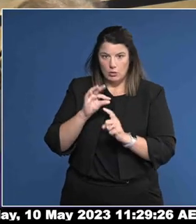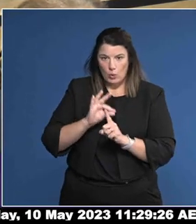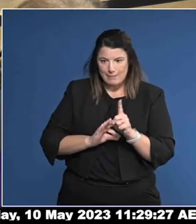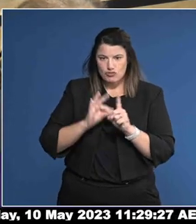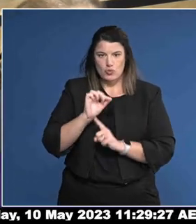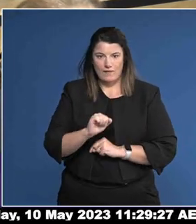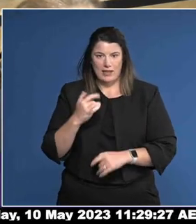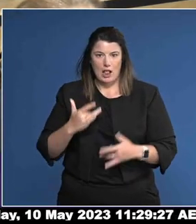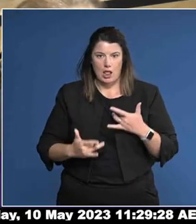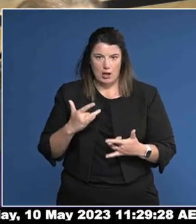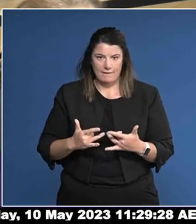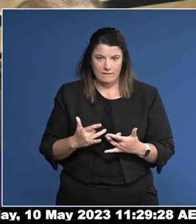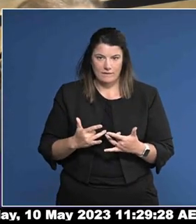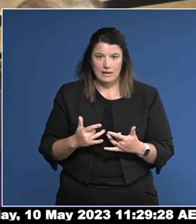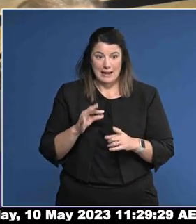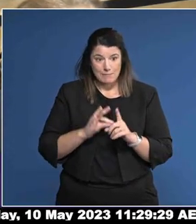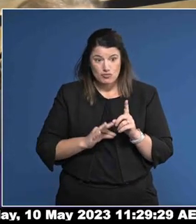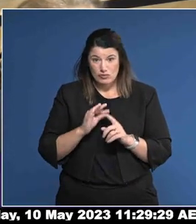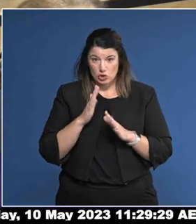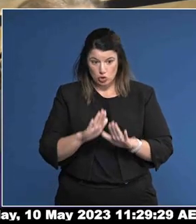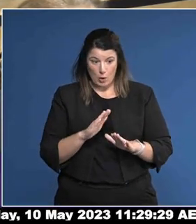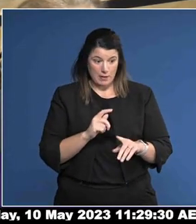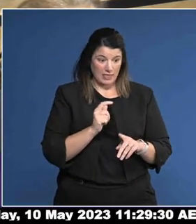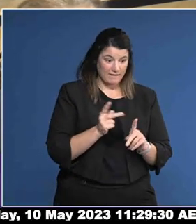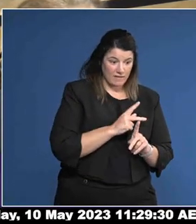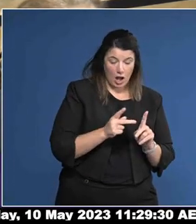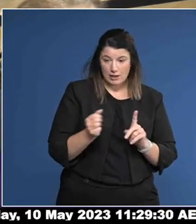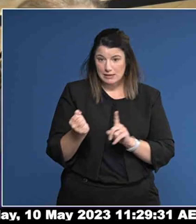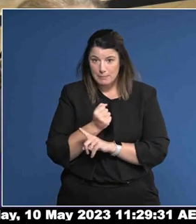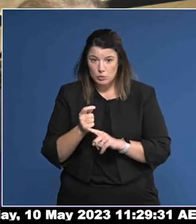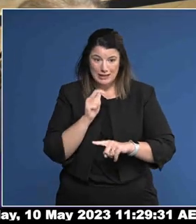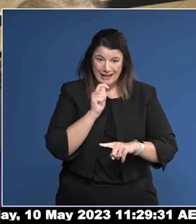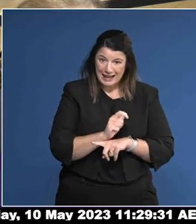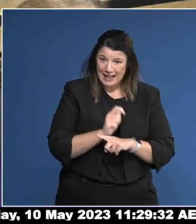neglect, violence and abuse Kaleb and Jonathon suffered. You'd agree with that, wouldn't you?